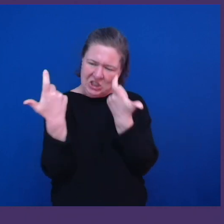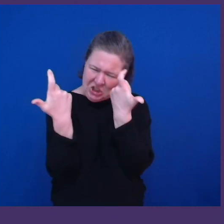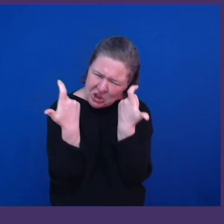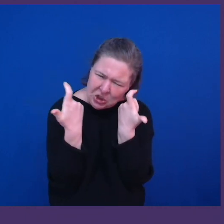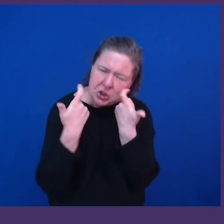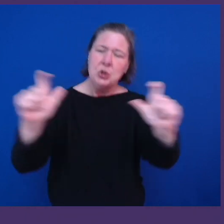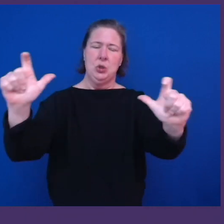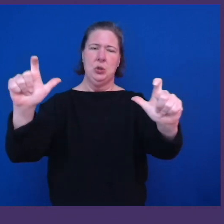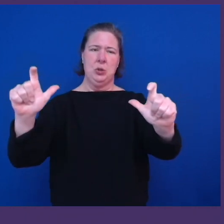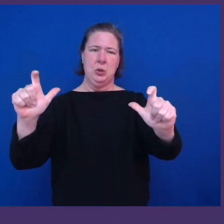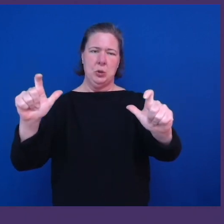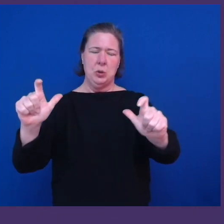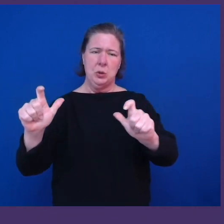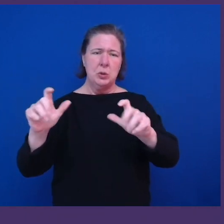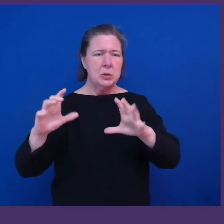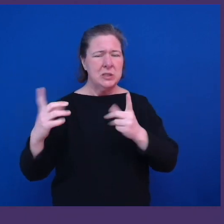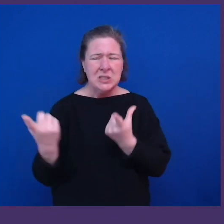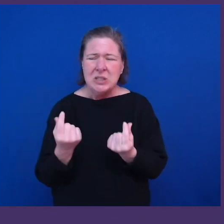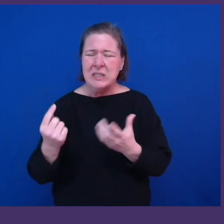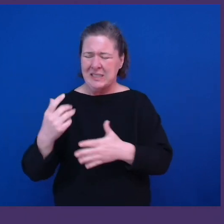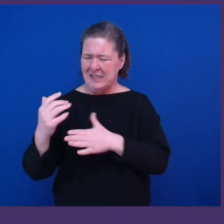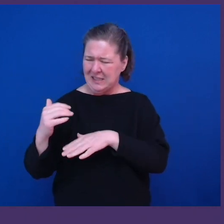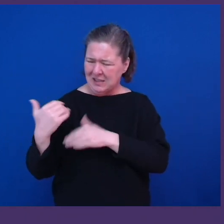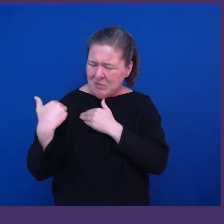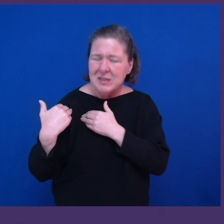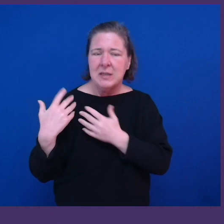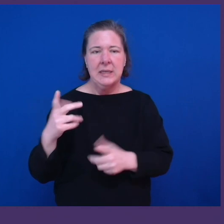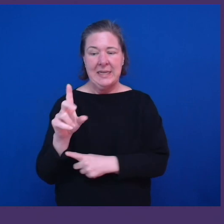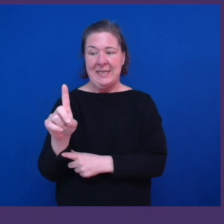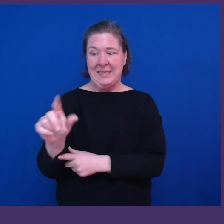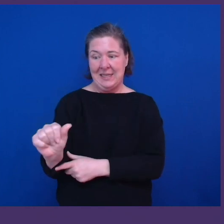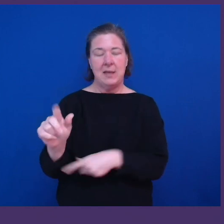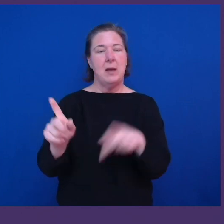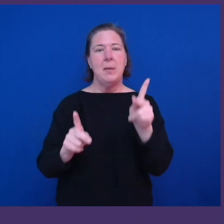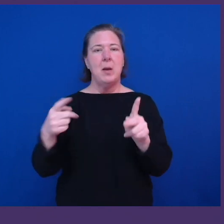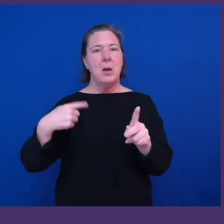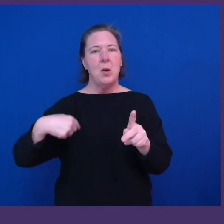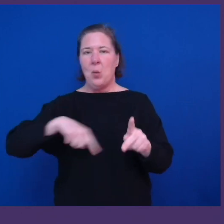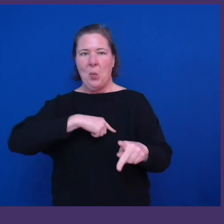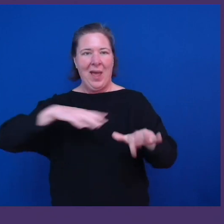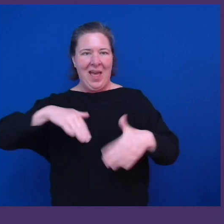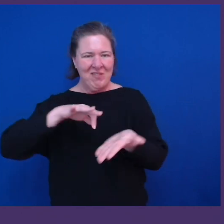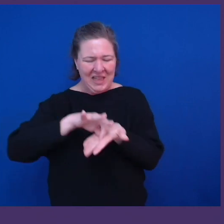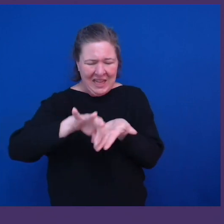And what I mean by that is, disabled people, we haven't been counted for a variety of reasons.